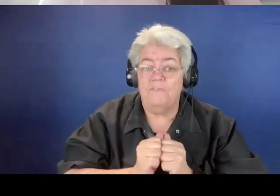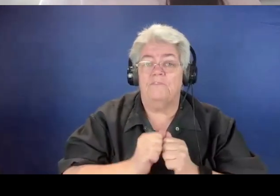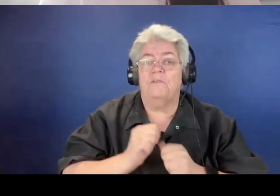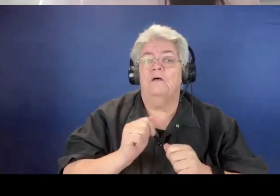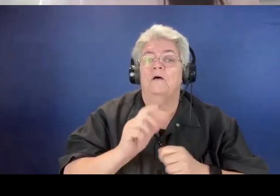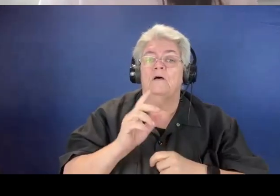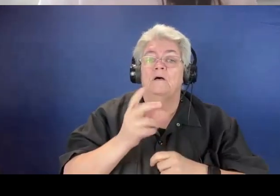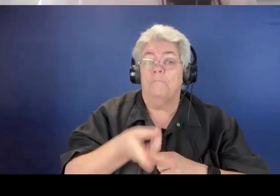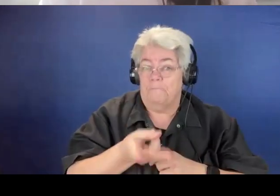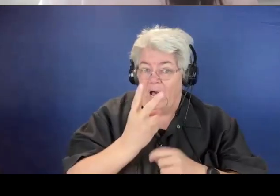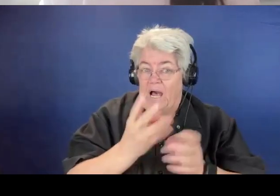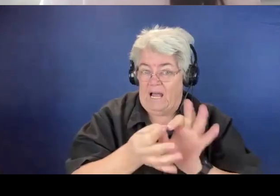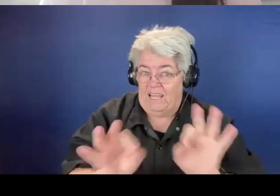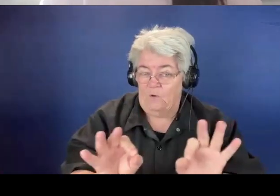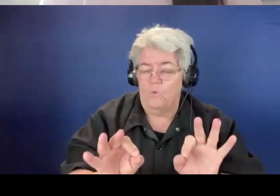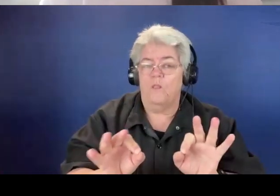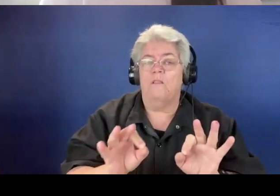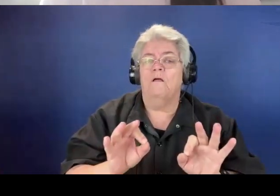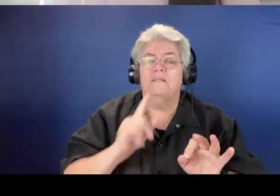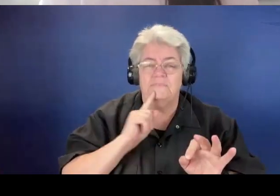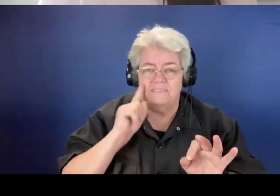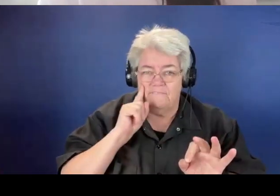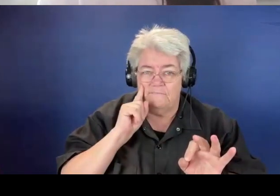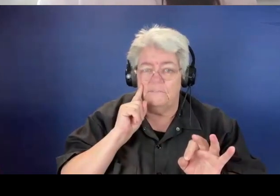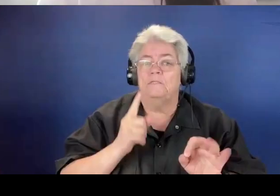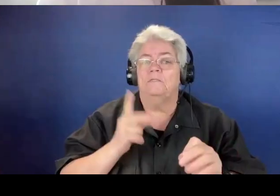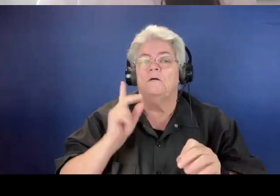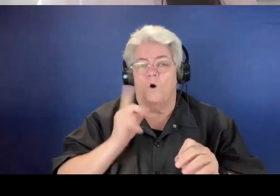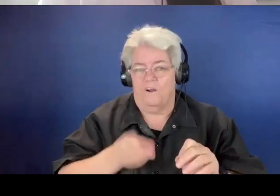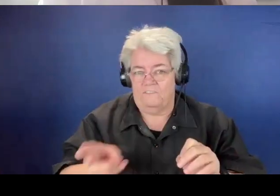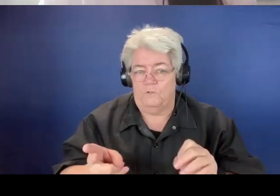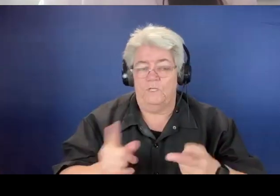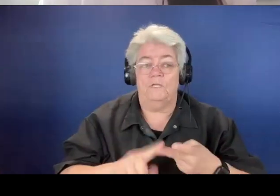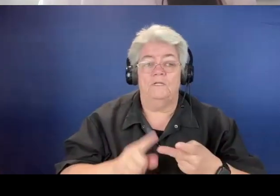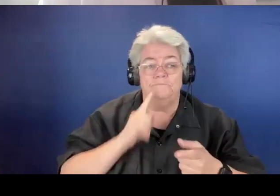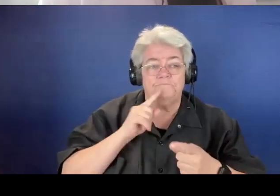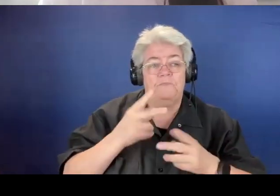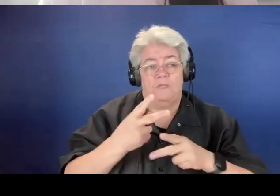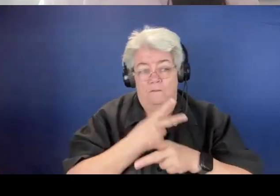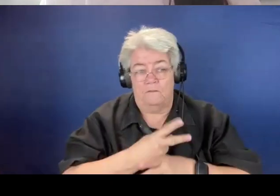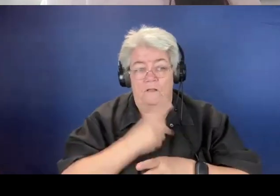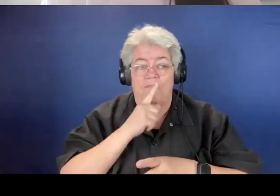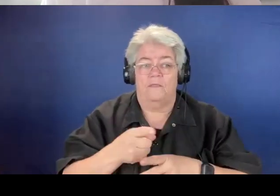Identify ongoing informal assessment tools for bilingual children who are DHH,